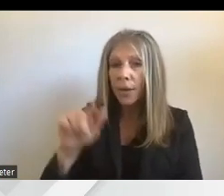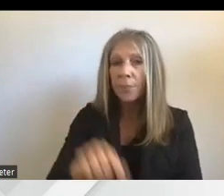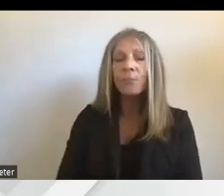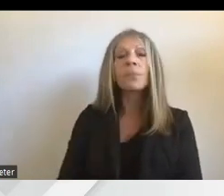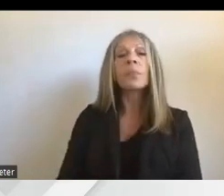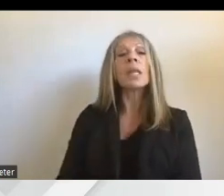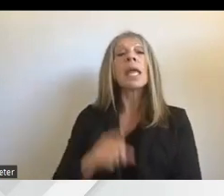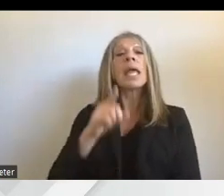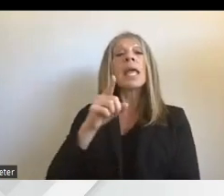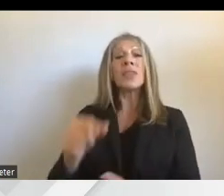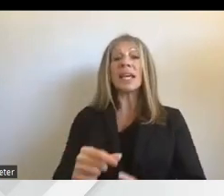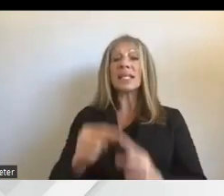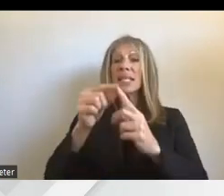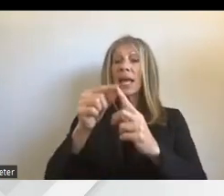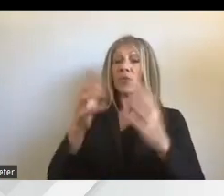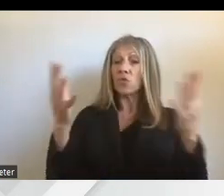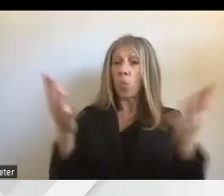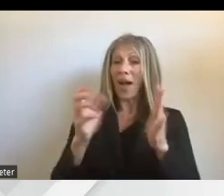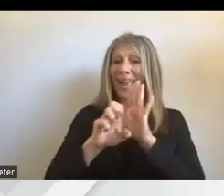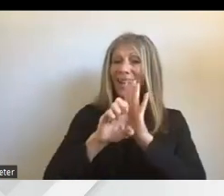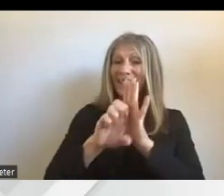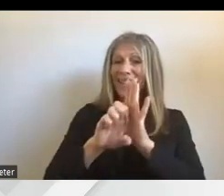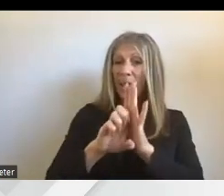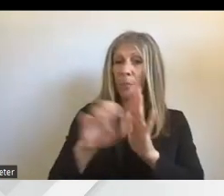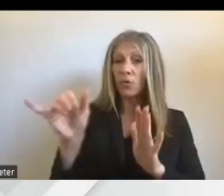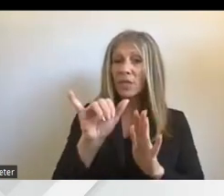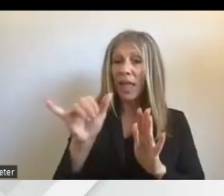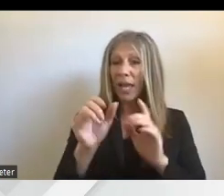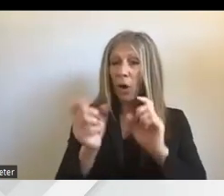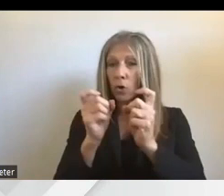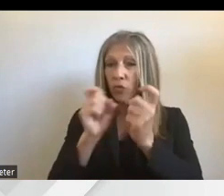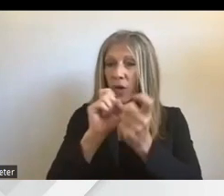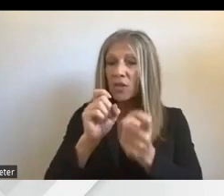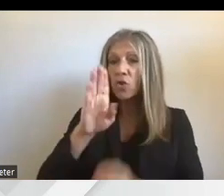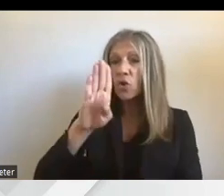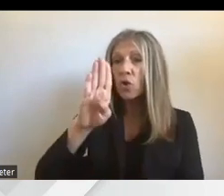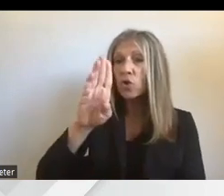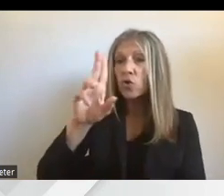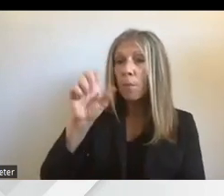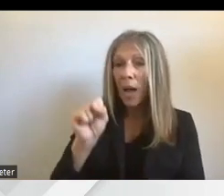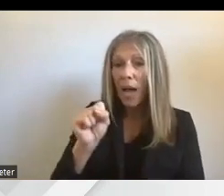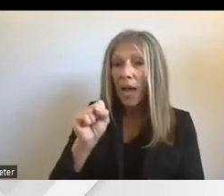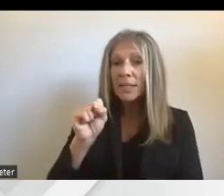The exception addresses examples such as alterations to a bus boarding and a lighting area